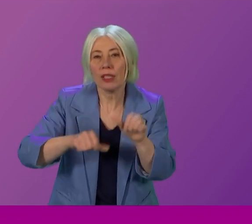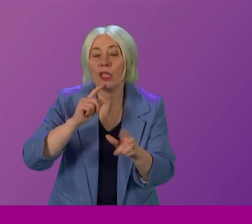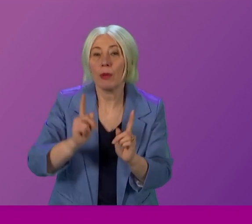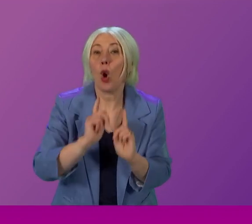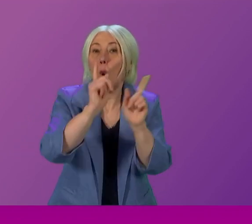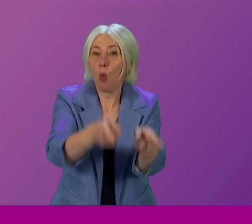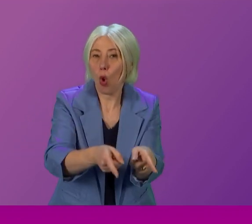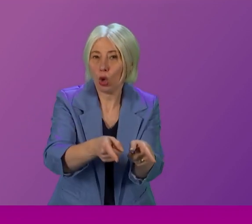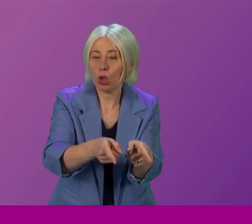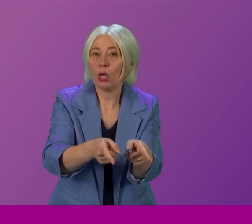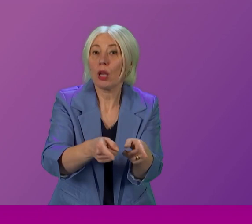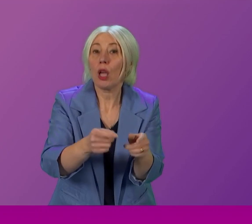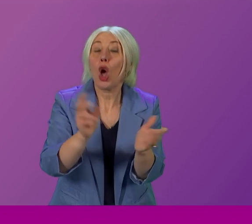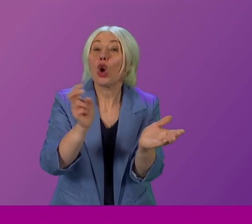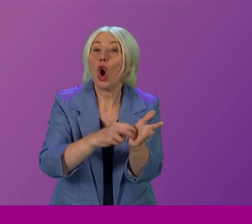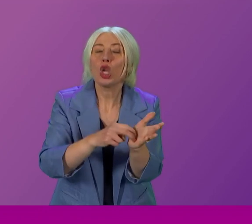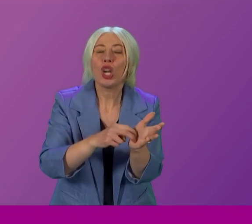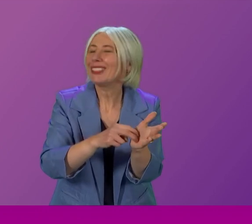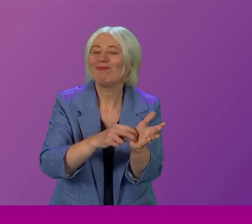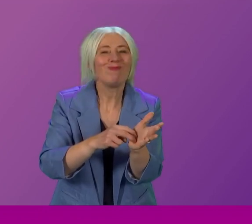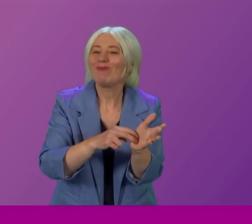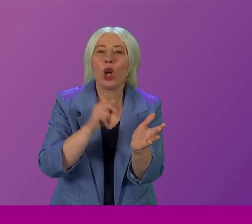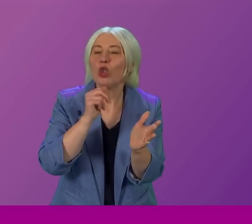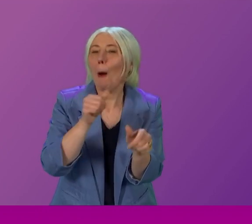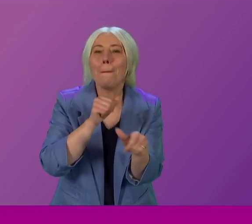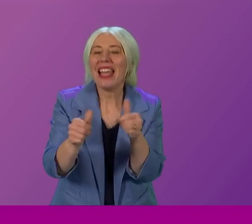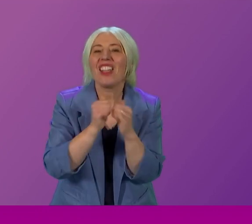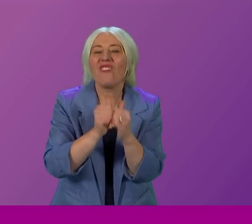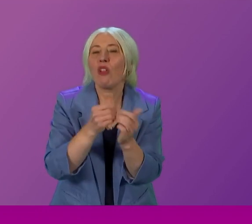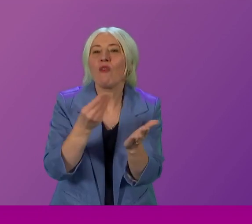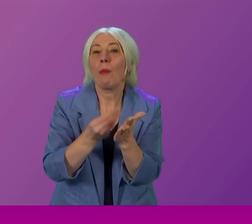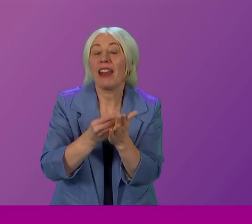this time would not represent best value for the taxpayer. The price of that tender was